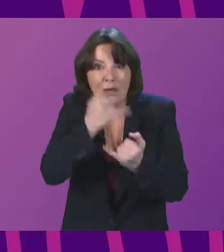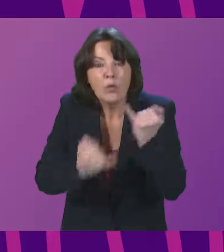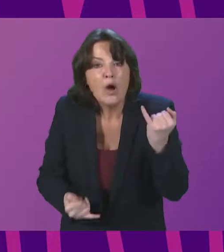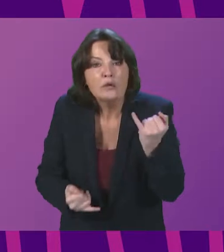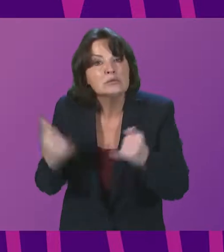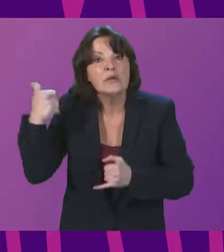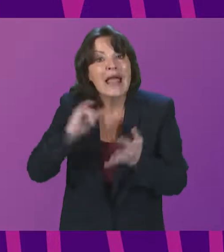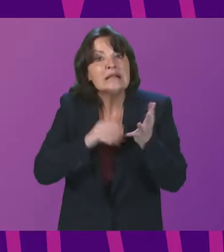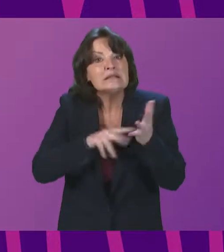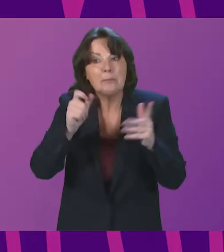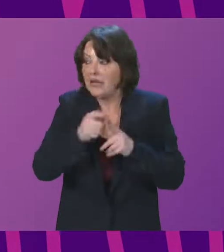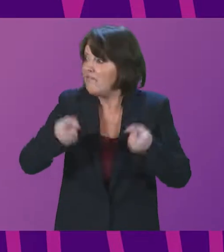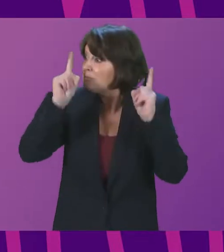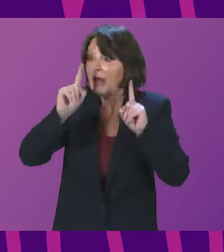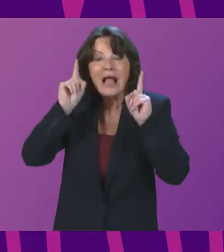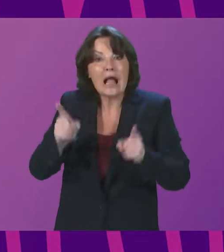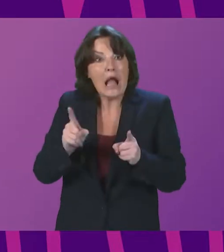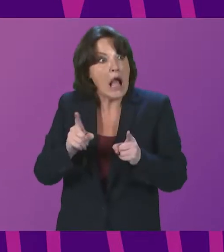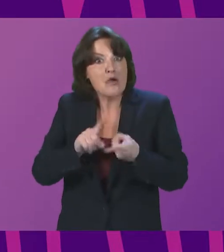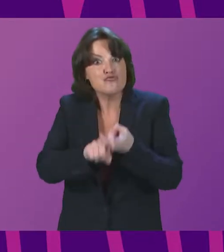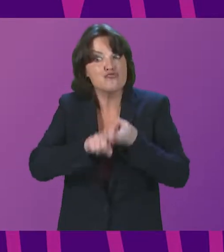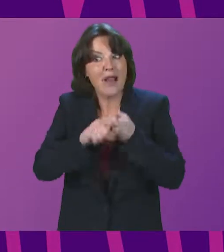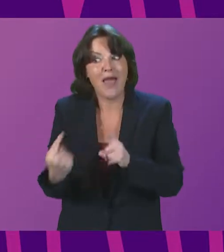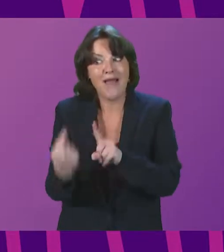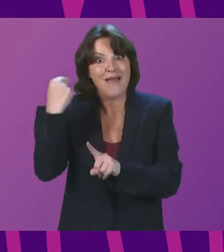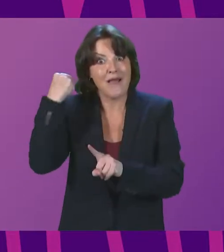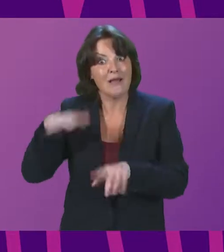In response to the launch of her Government’s economic strategy, Maggie Chapman said: